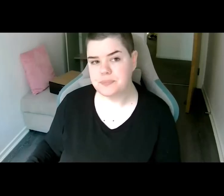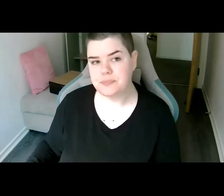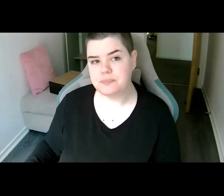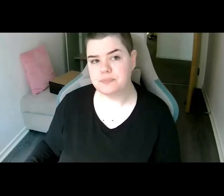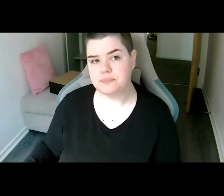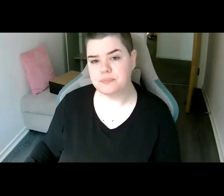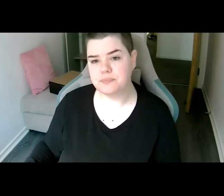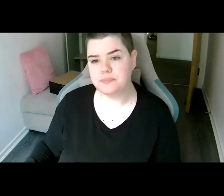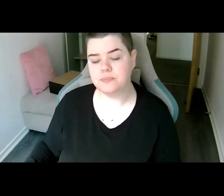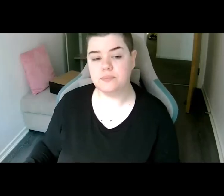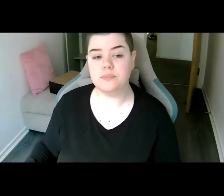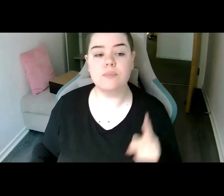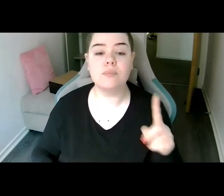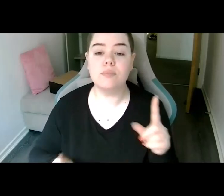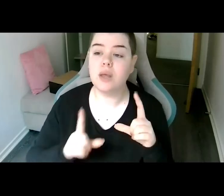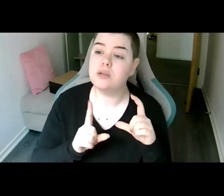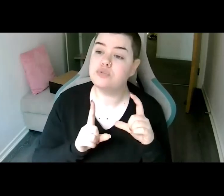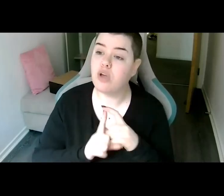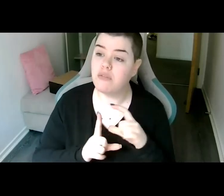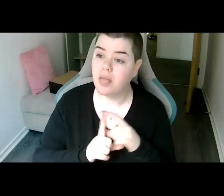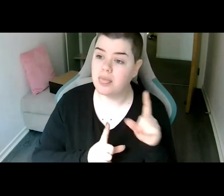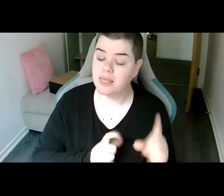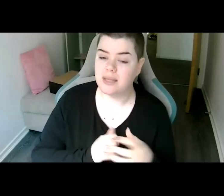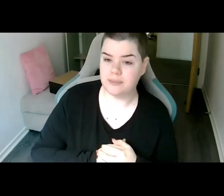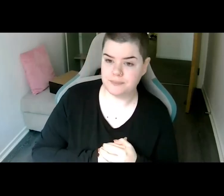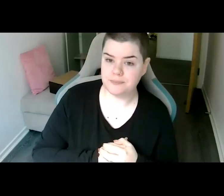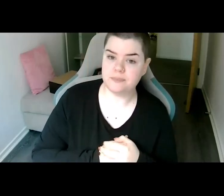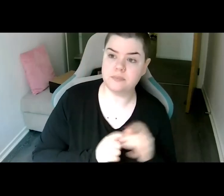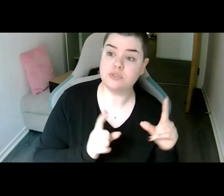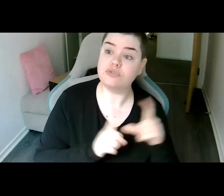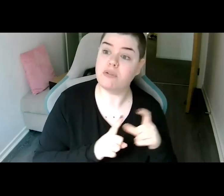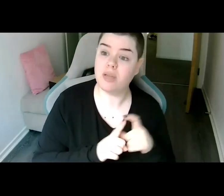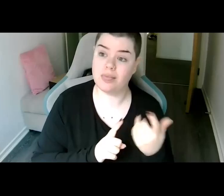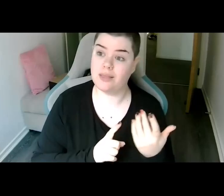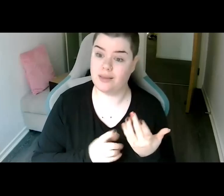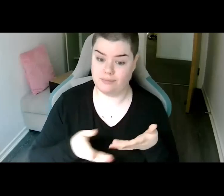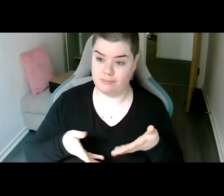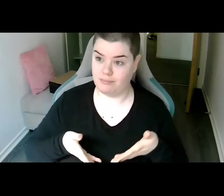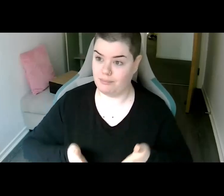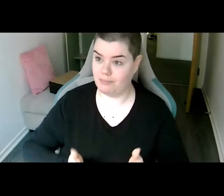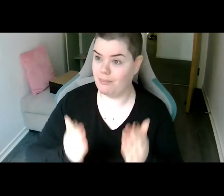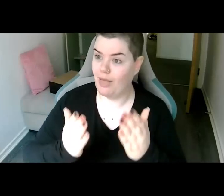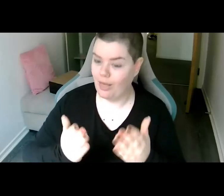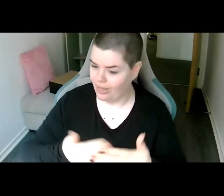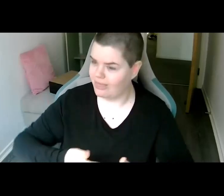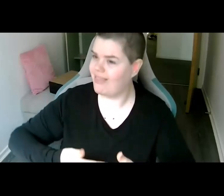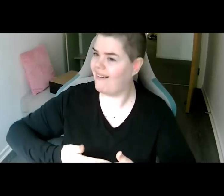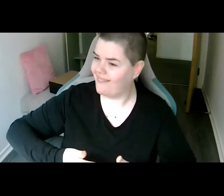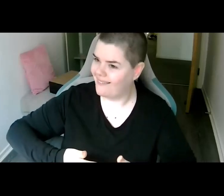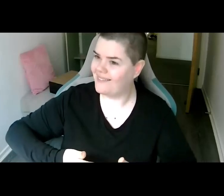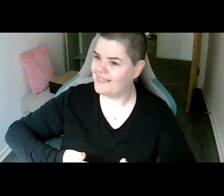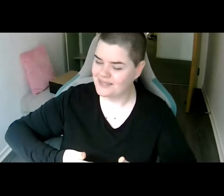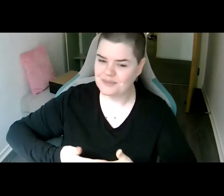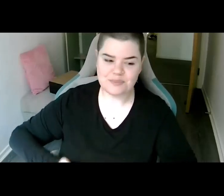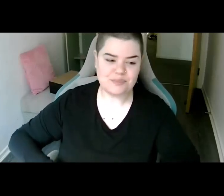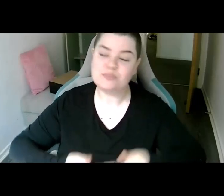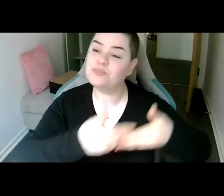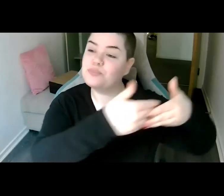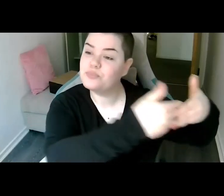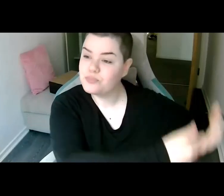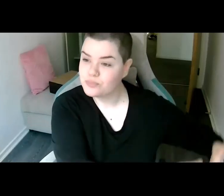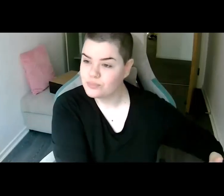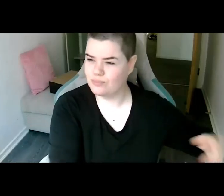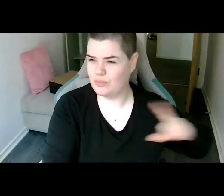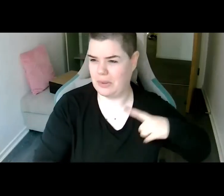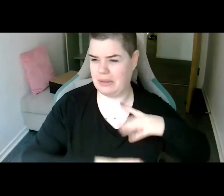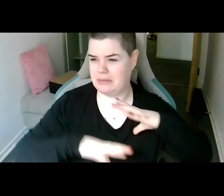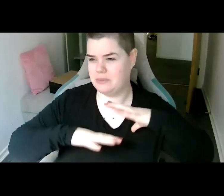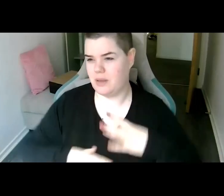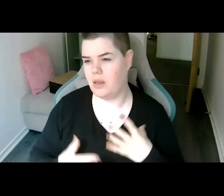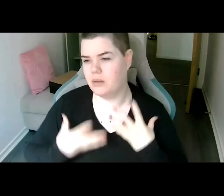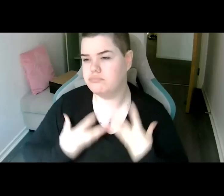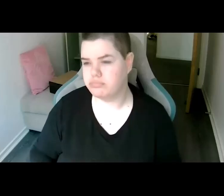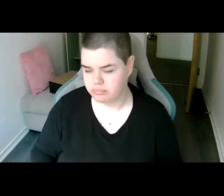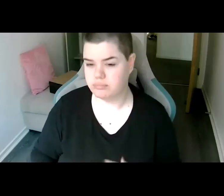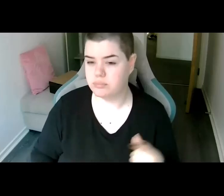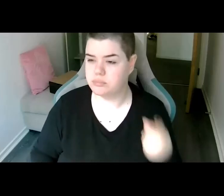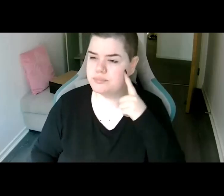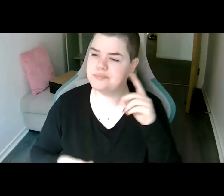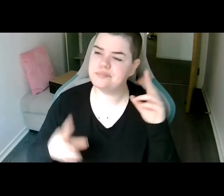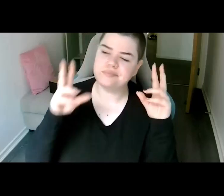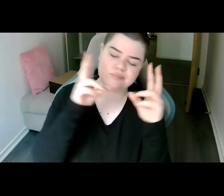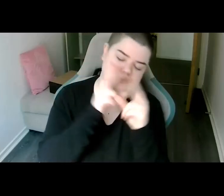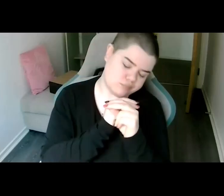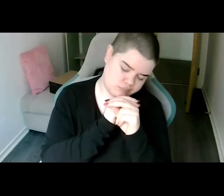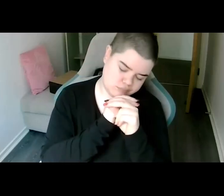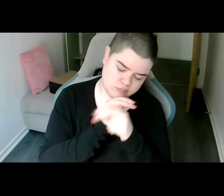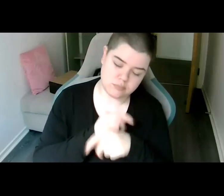Here we have Dorothy. Dorothy had given birth to a beautiful baby, and had laid her next to the bed because she was absolutely exhausted after giving